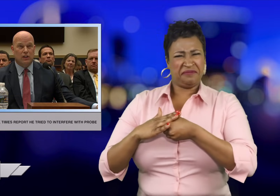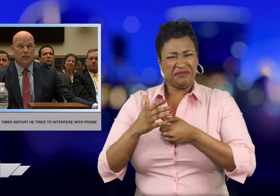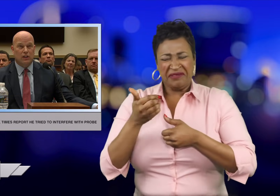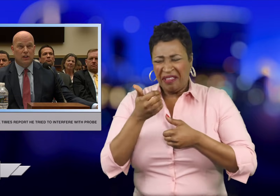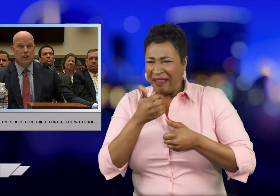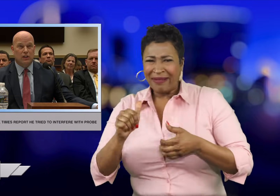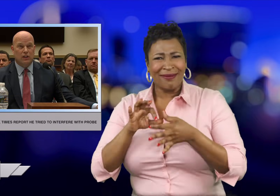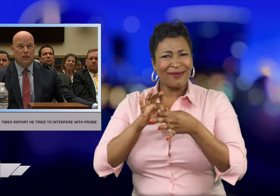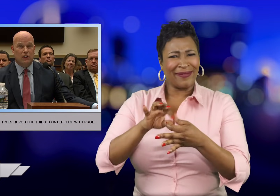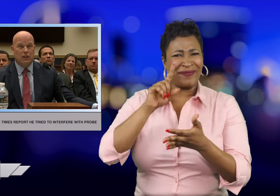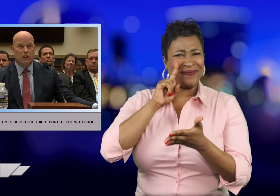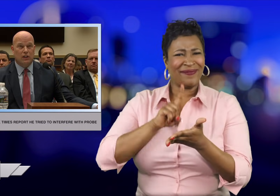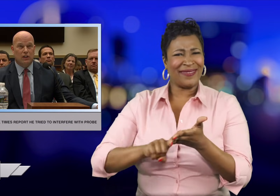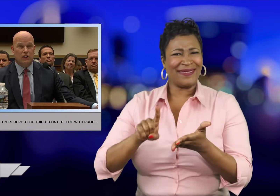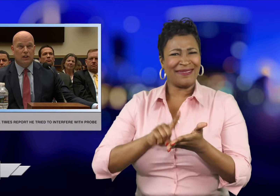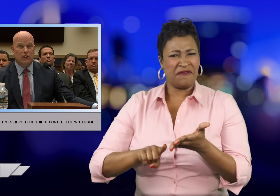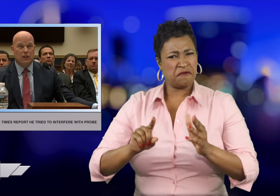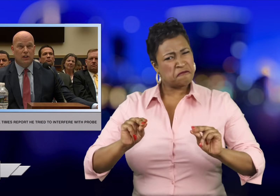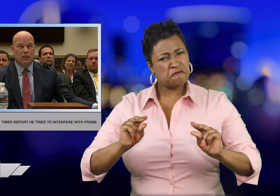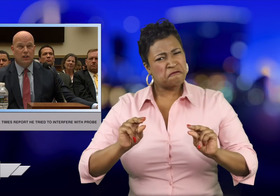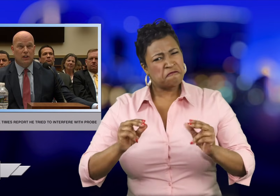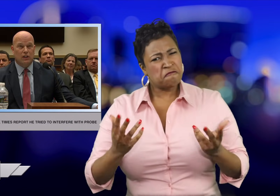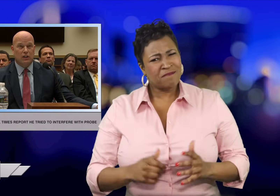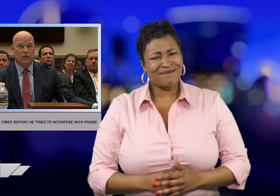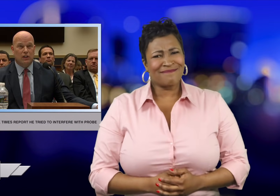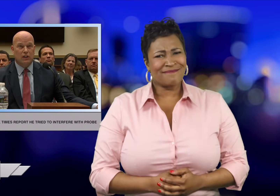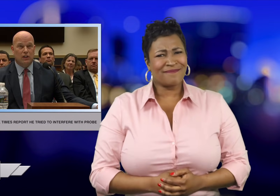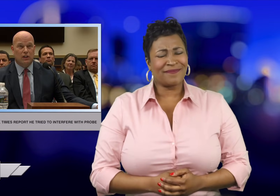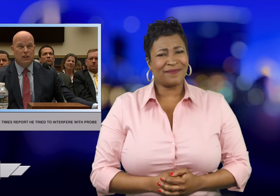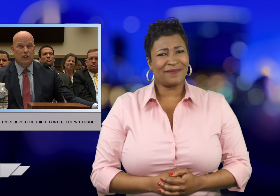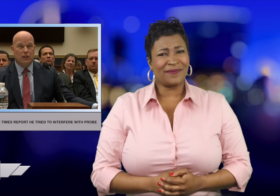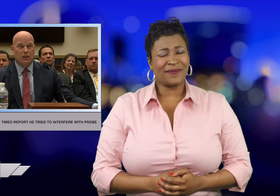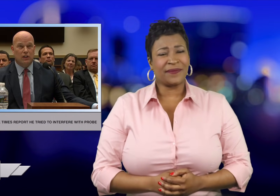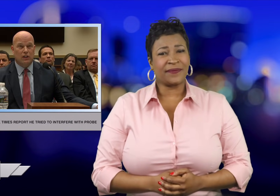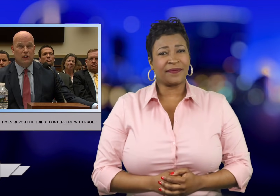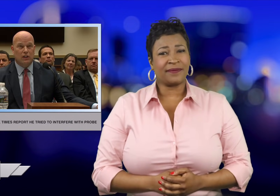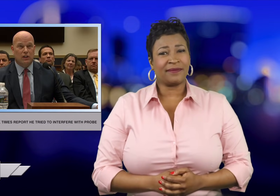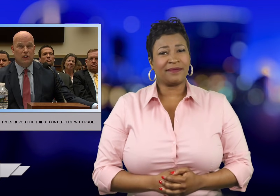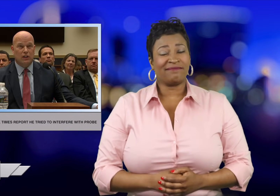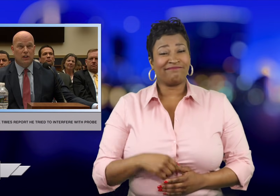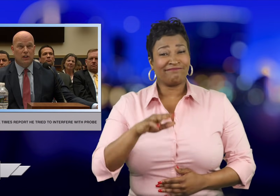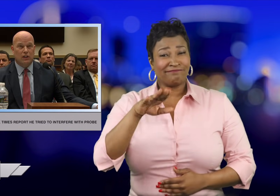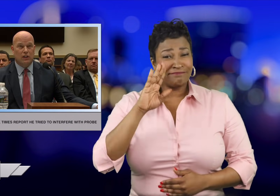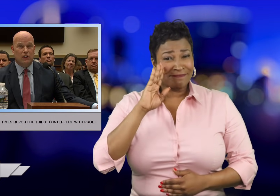him regarding any investigations.